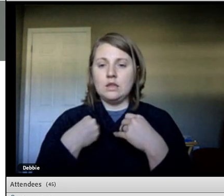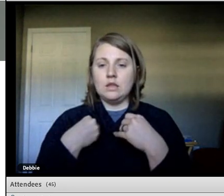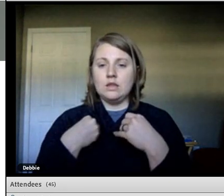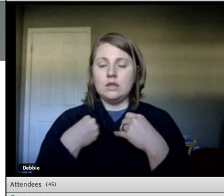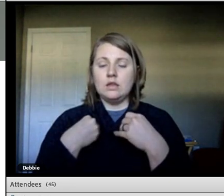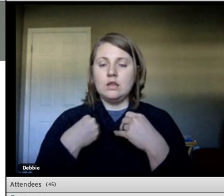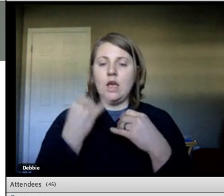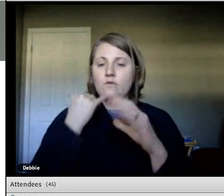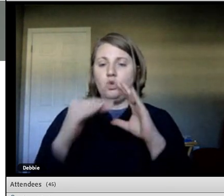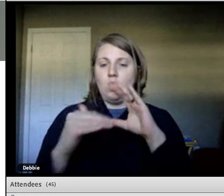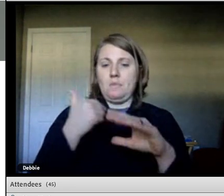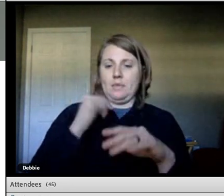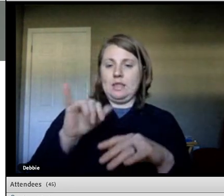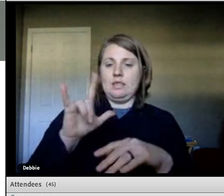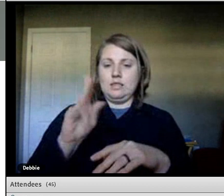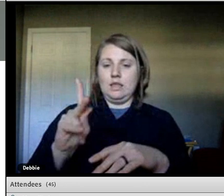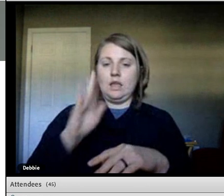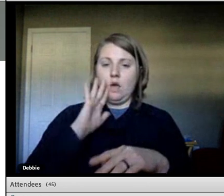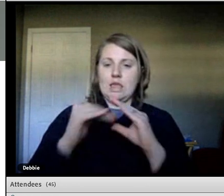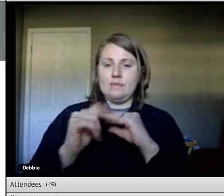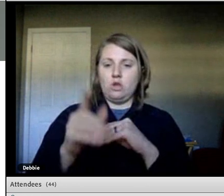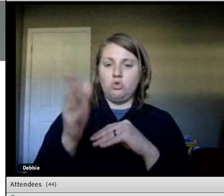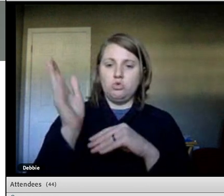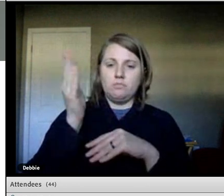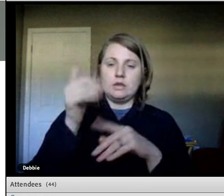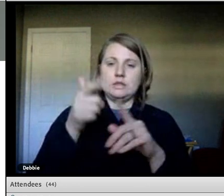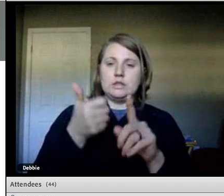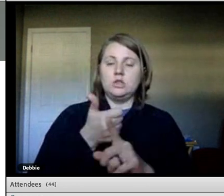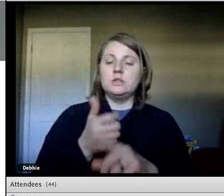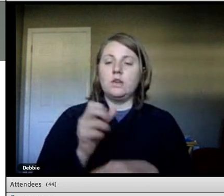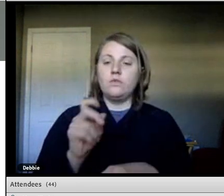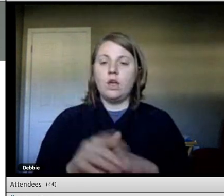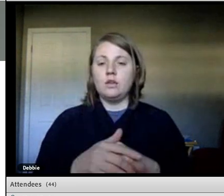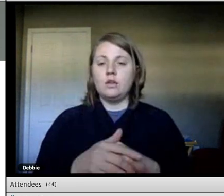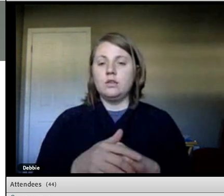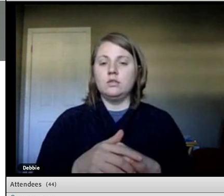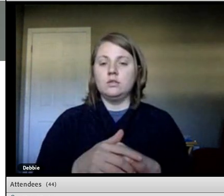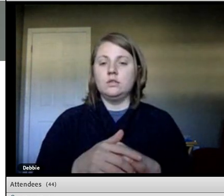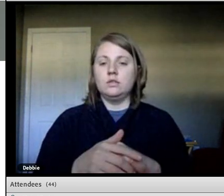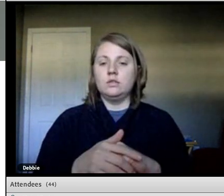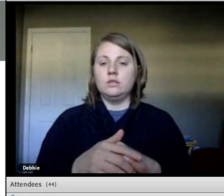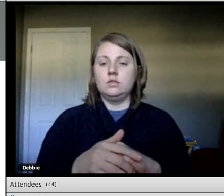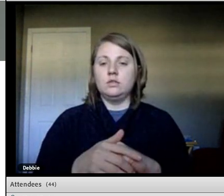Oh, okay, so hold on. If that is the case, I can send you the whole Dropbox link.